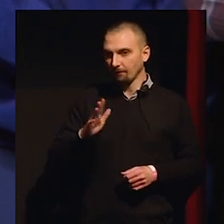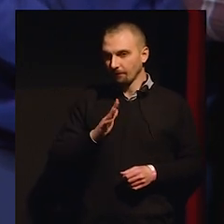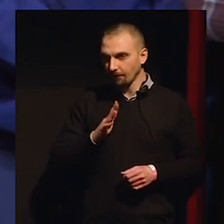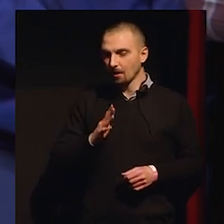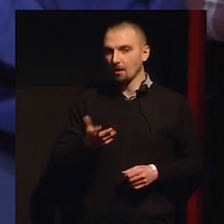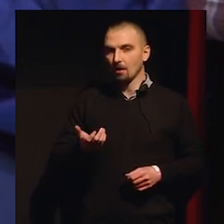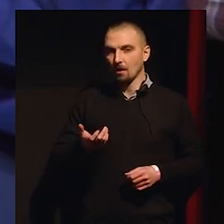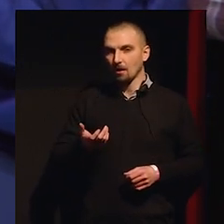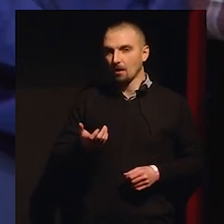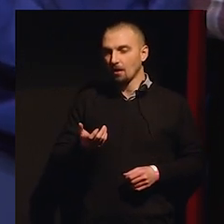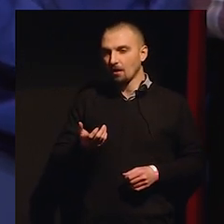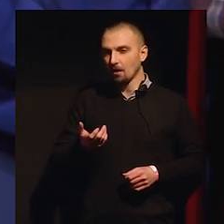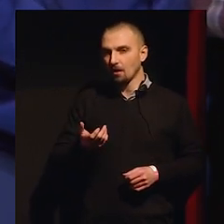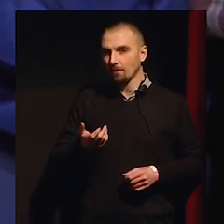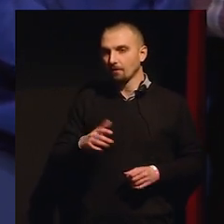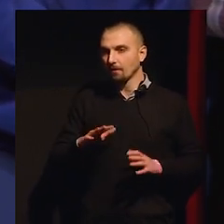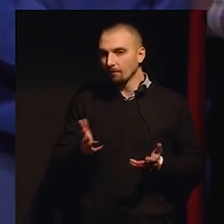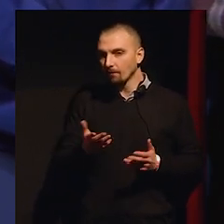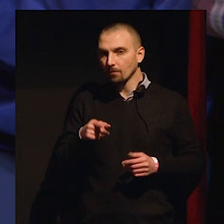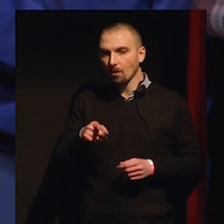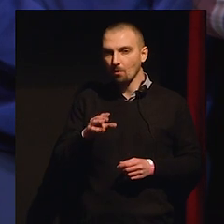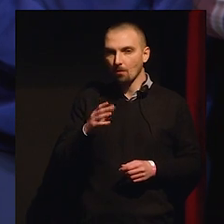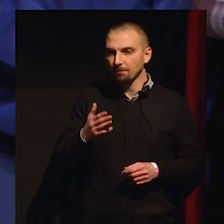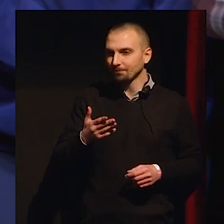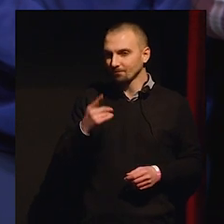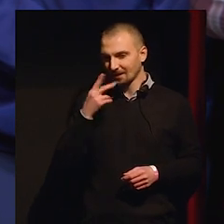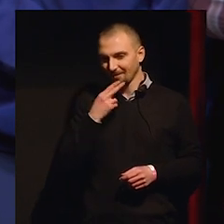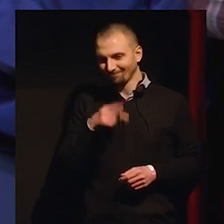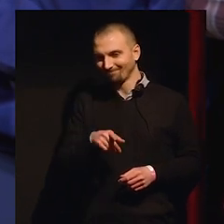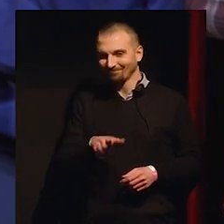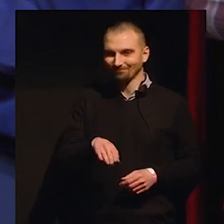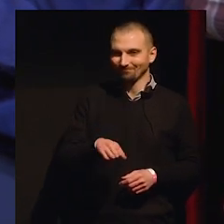and unfortunately, I see these prejudices sometimes, and I face them.